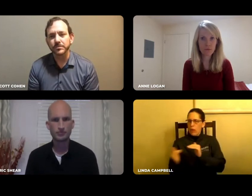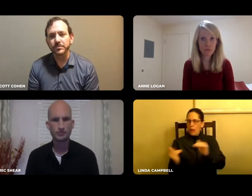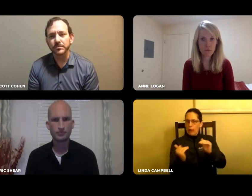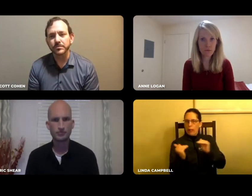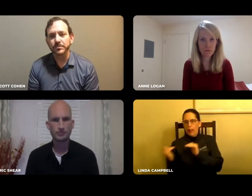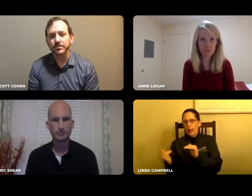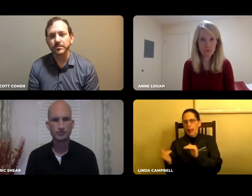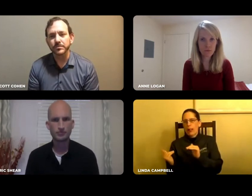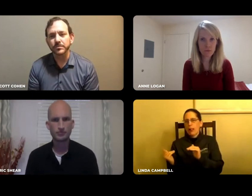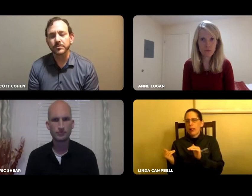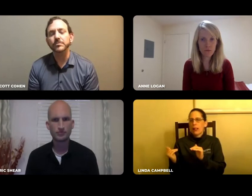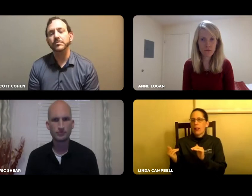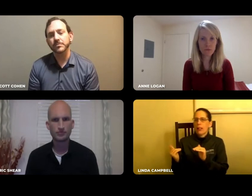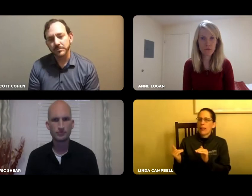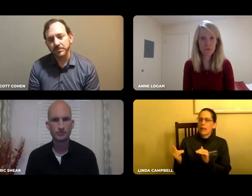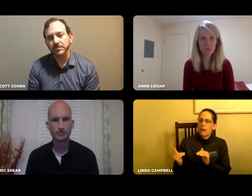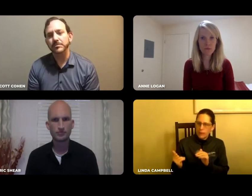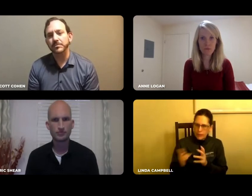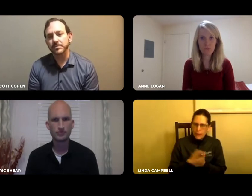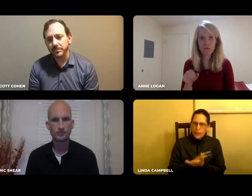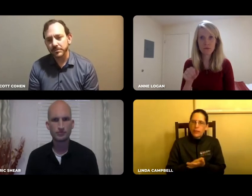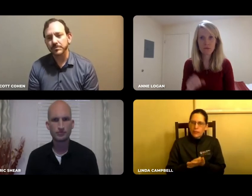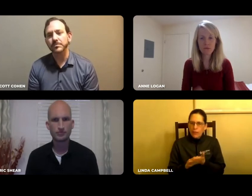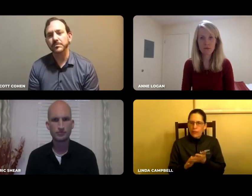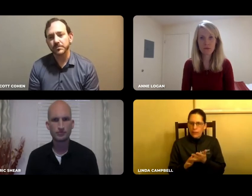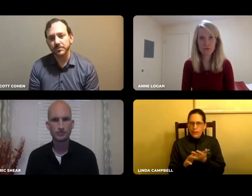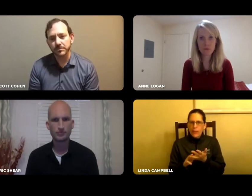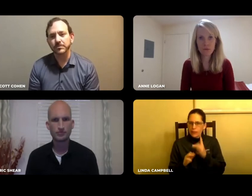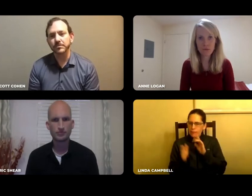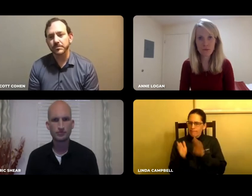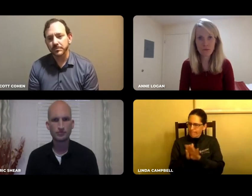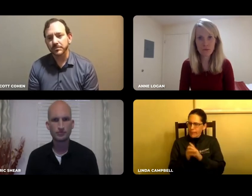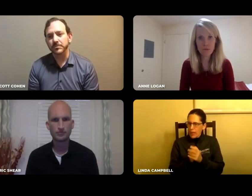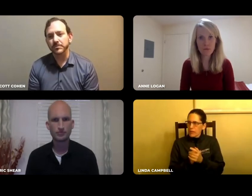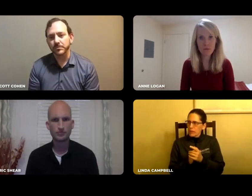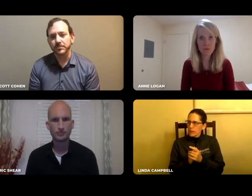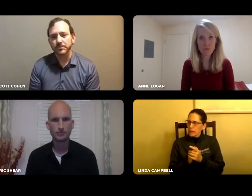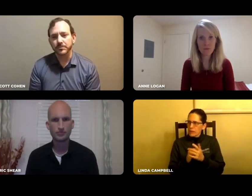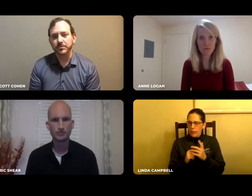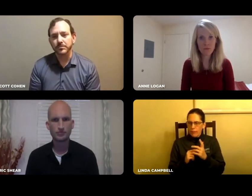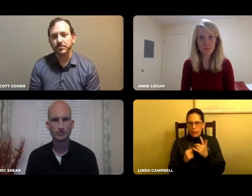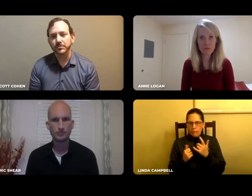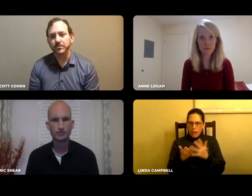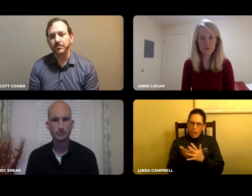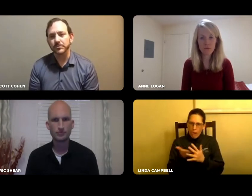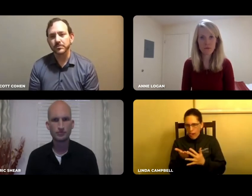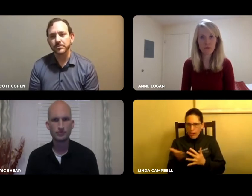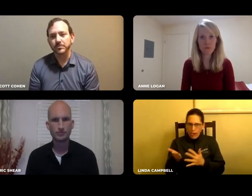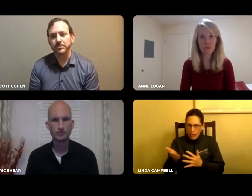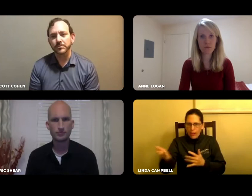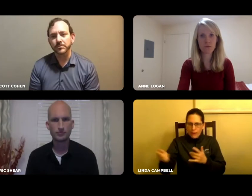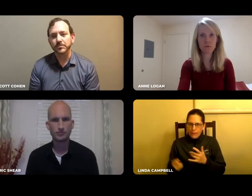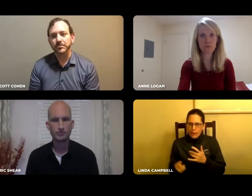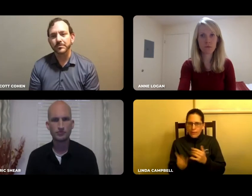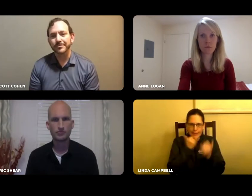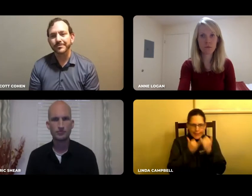It was because it was all on me. Shifting that focus made everyone an equal party.